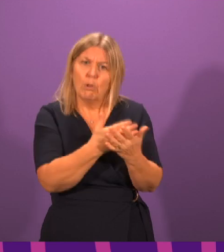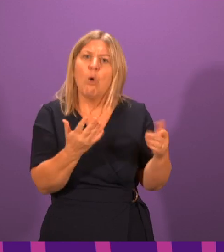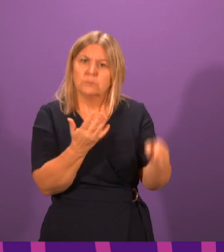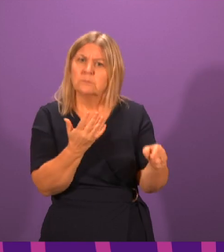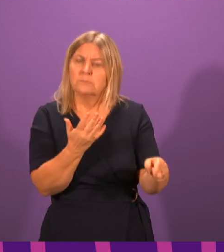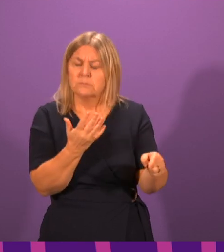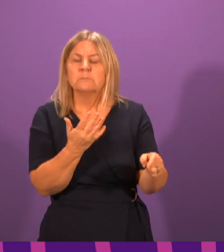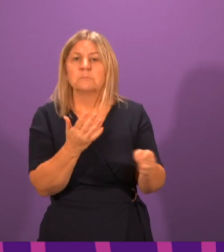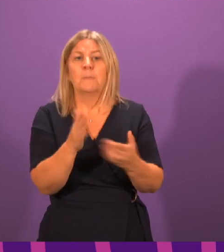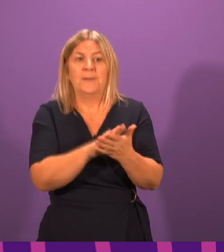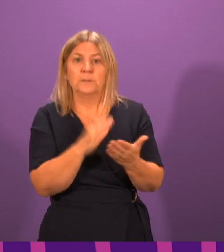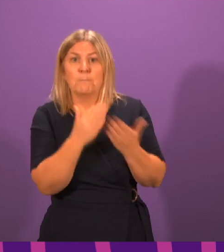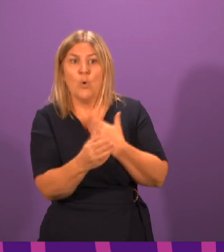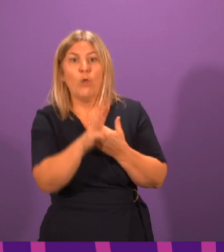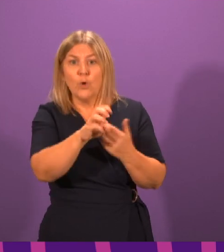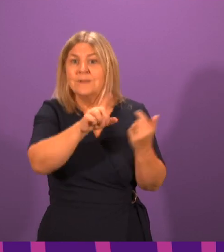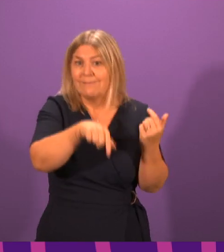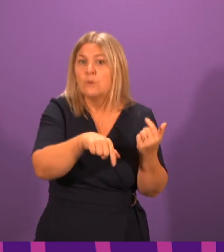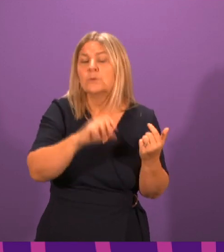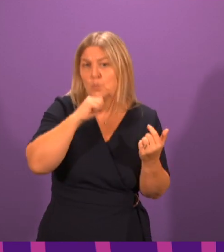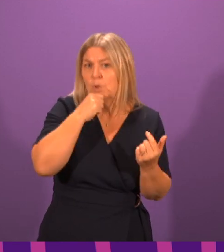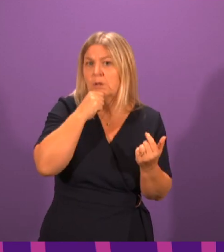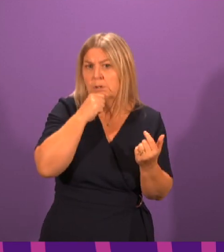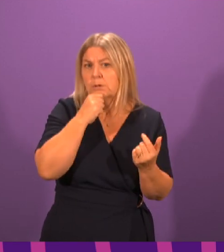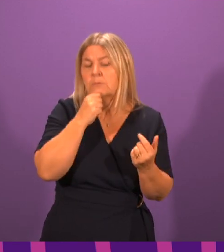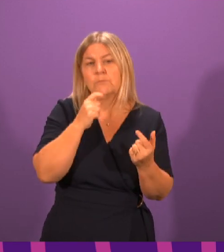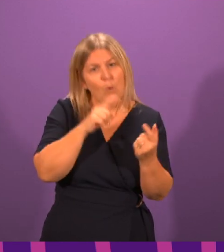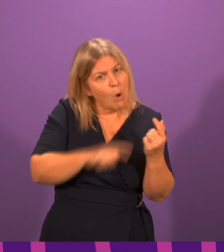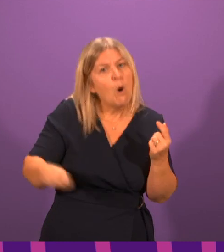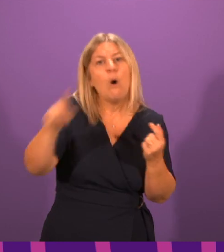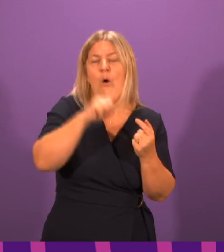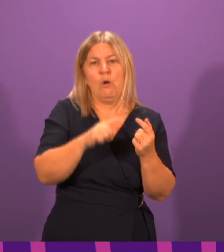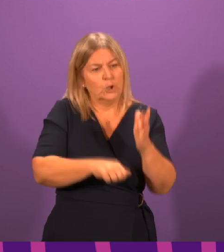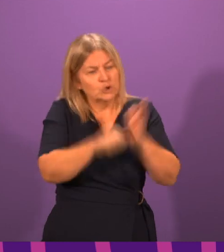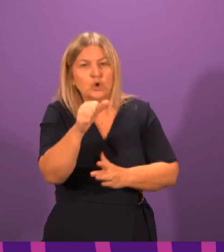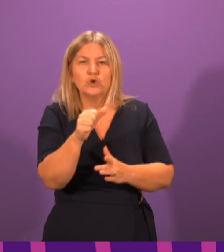and a plan to treat a further 13,000 across all relevant surgical specialties before